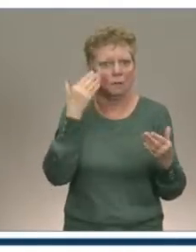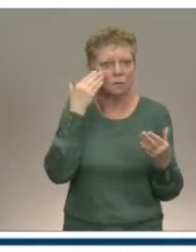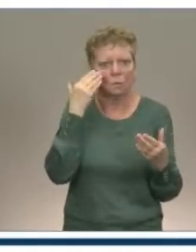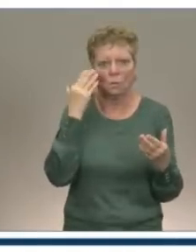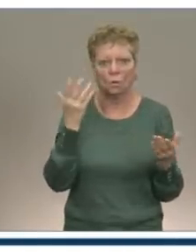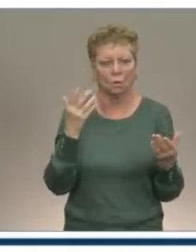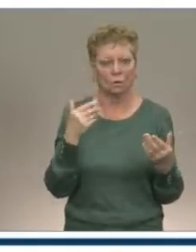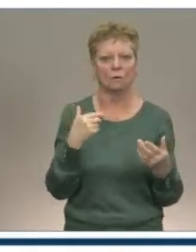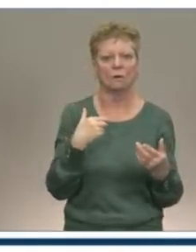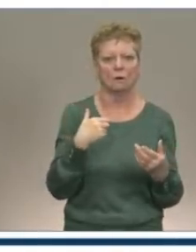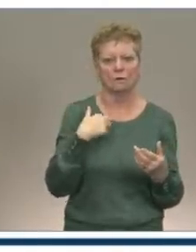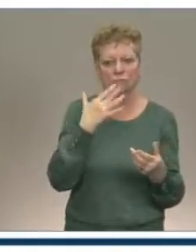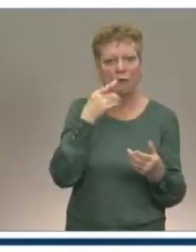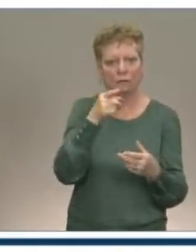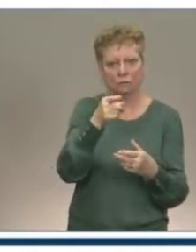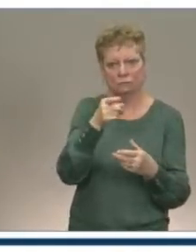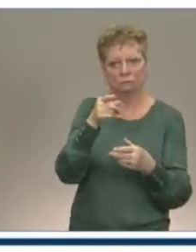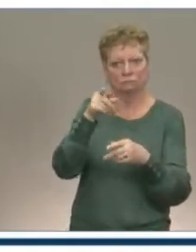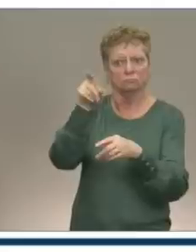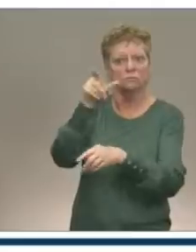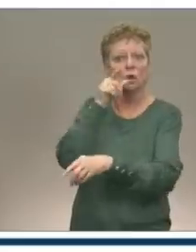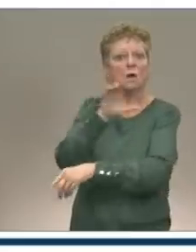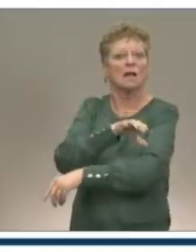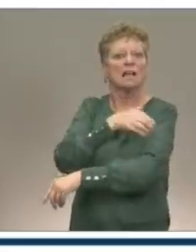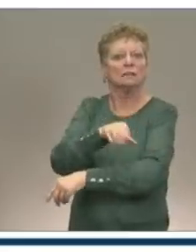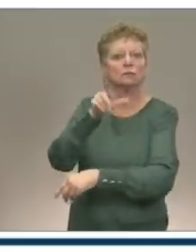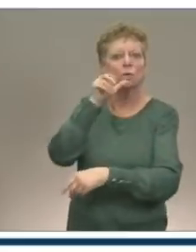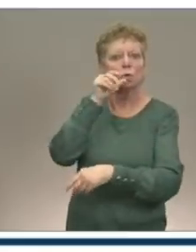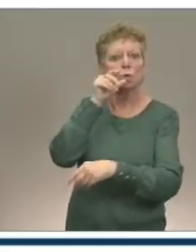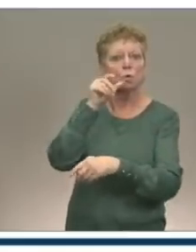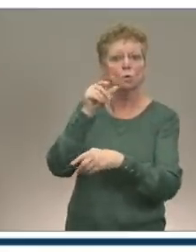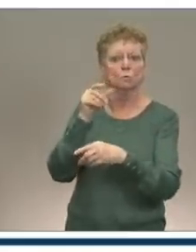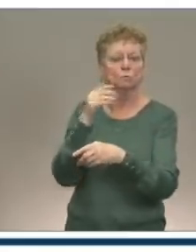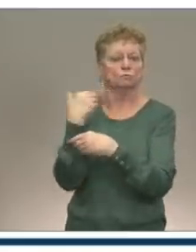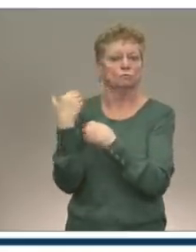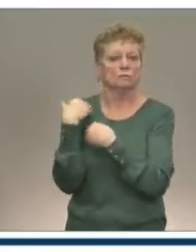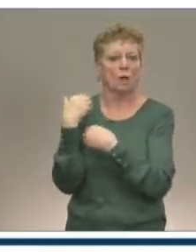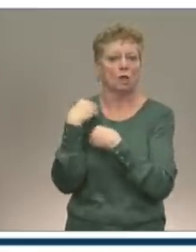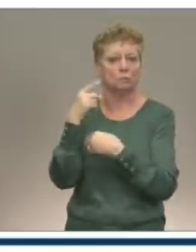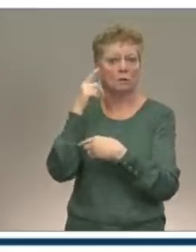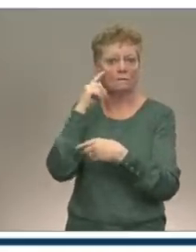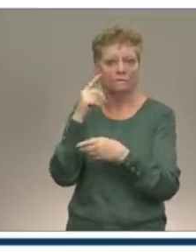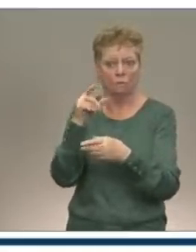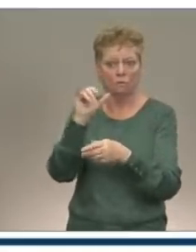defer to the clinicians who are responsible for treating patients and and i would encourage you